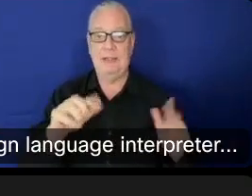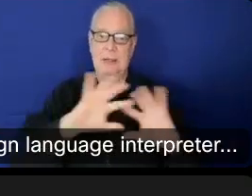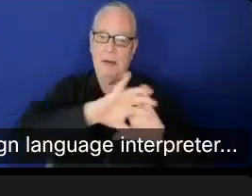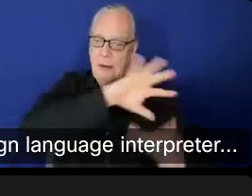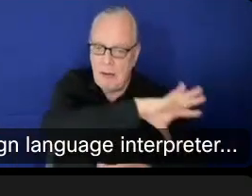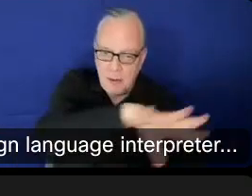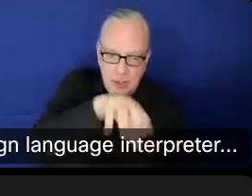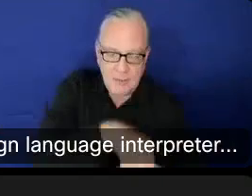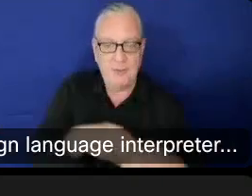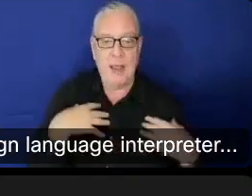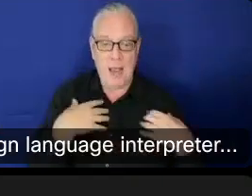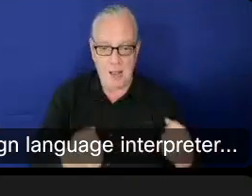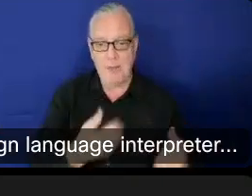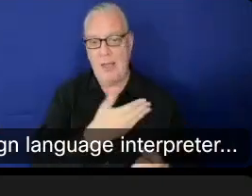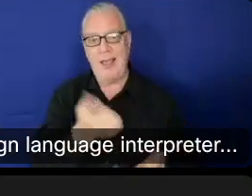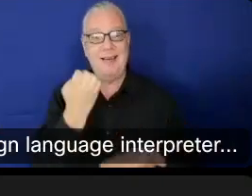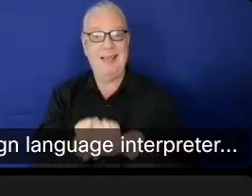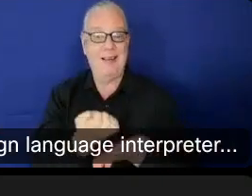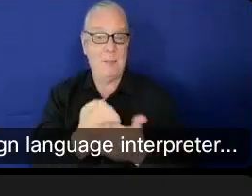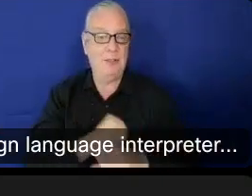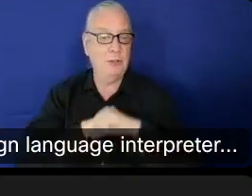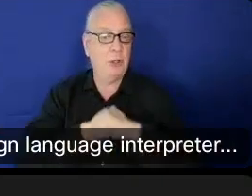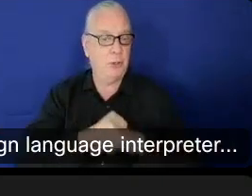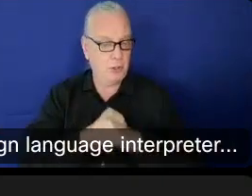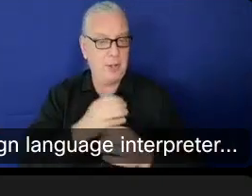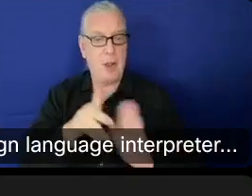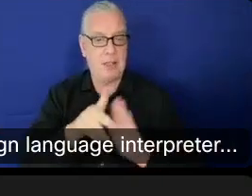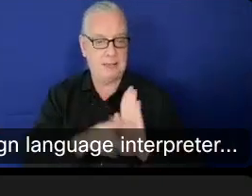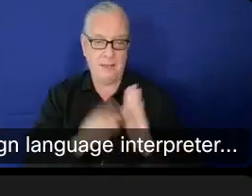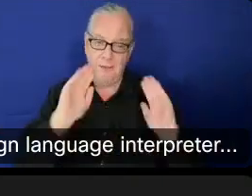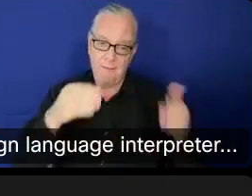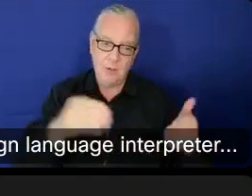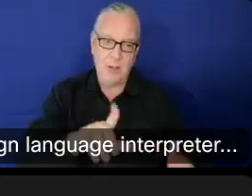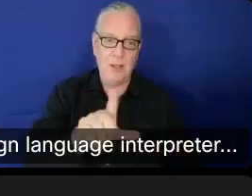economic security policy agenda with a focus on LGBTQ+ older